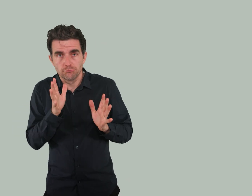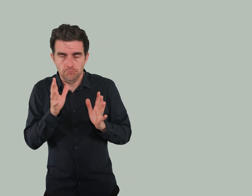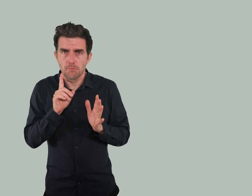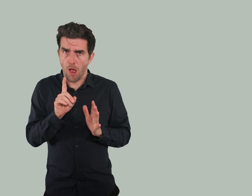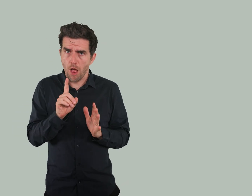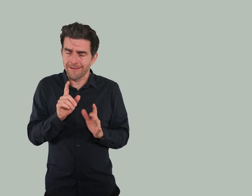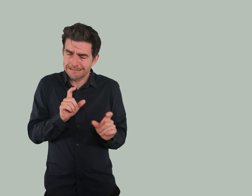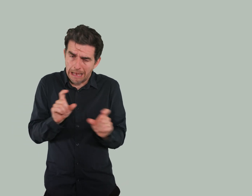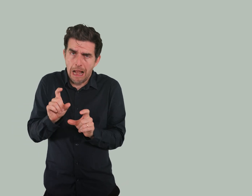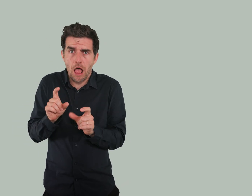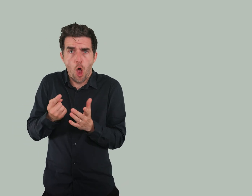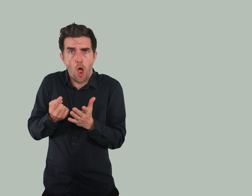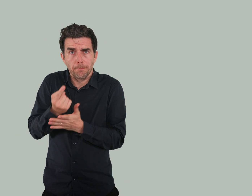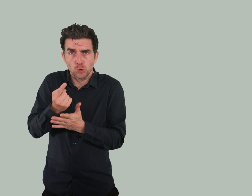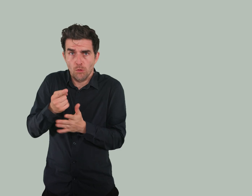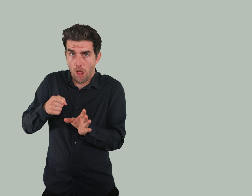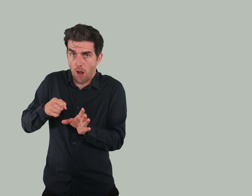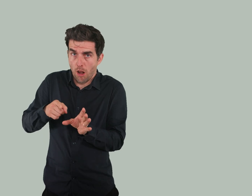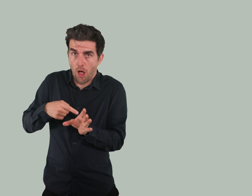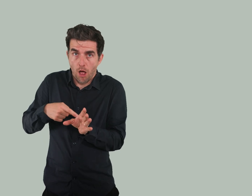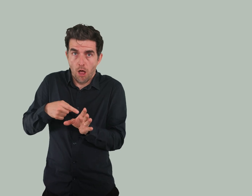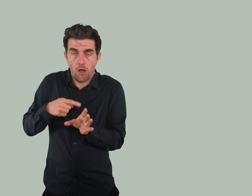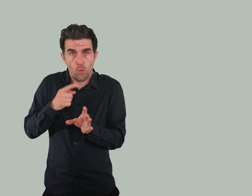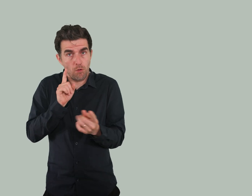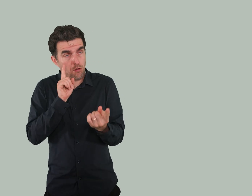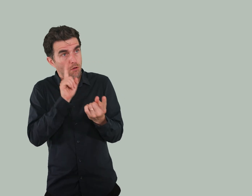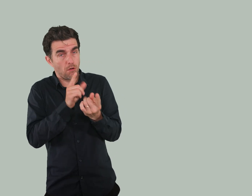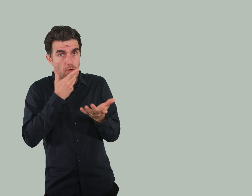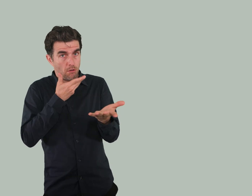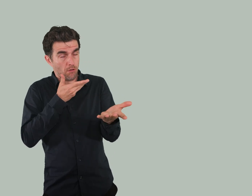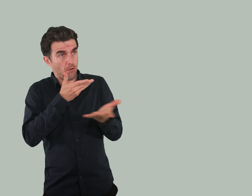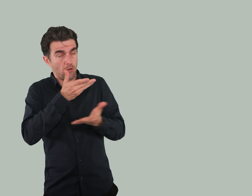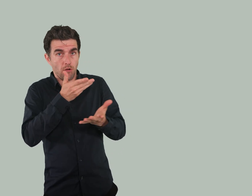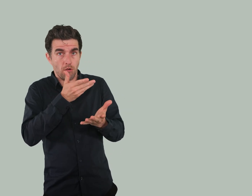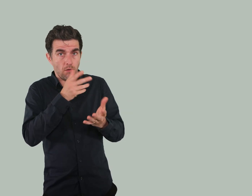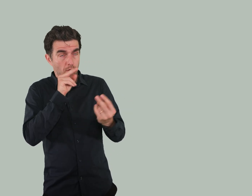But they gave young people a chance to be seen in person